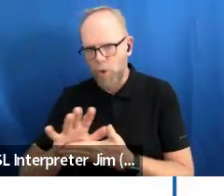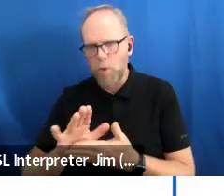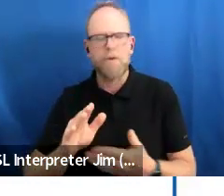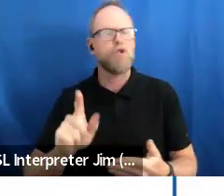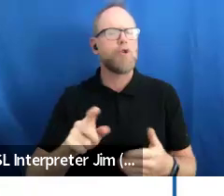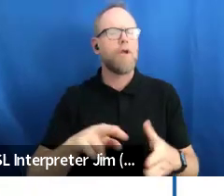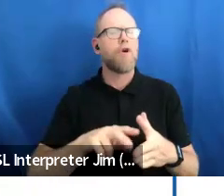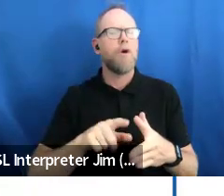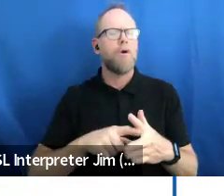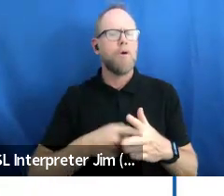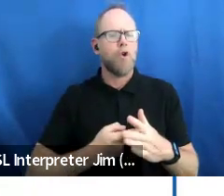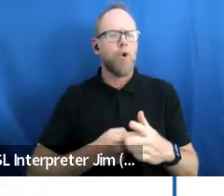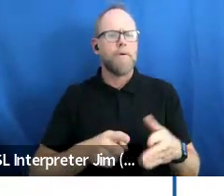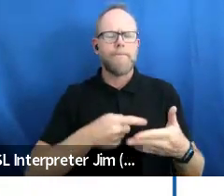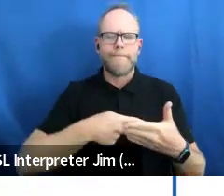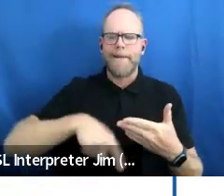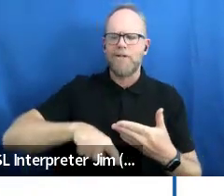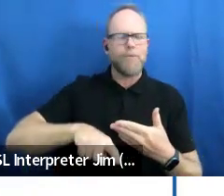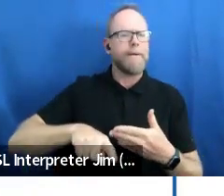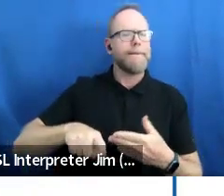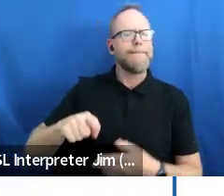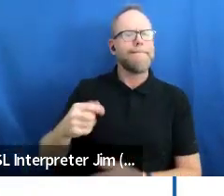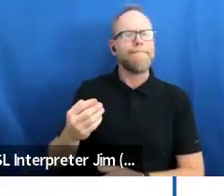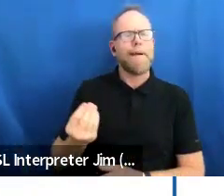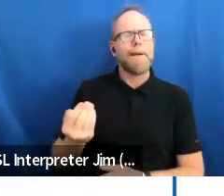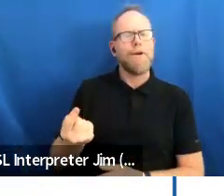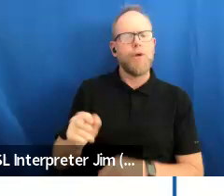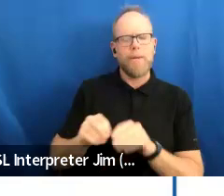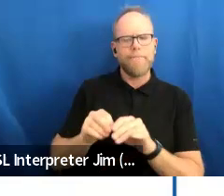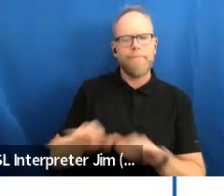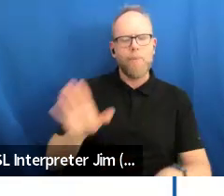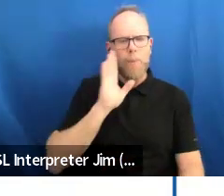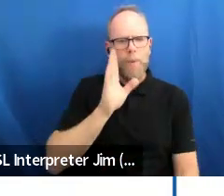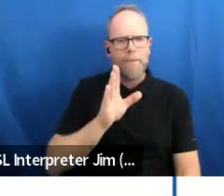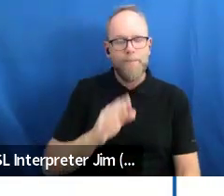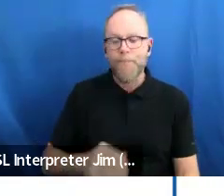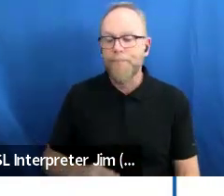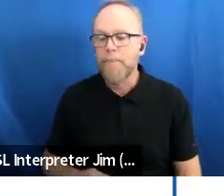Thank you. We also have a couple